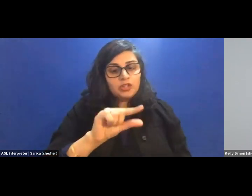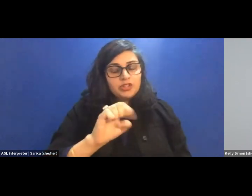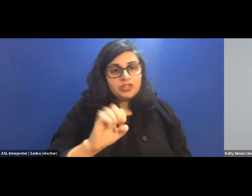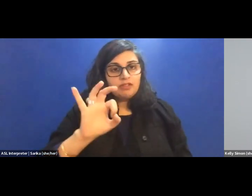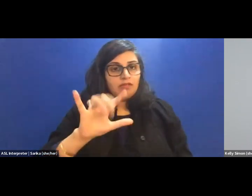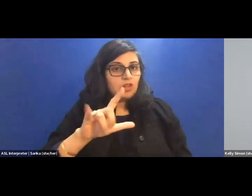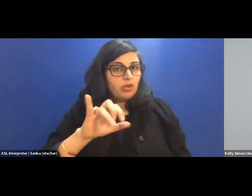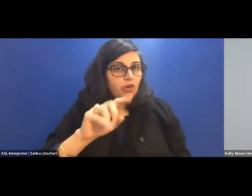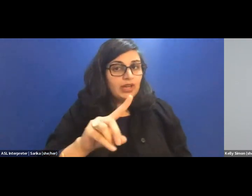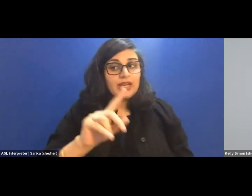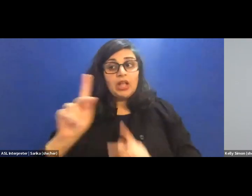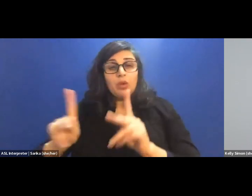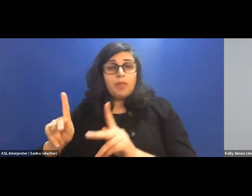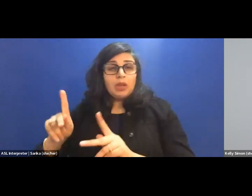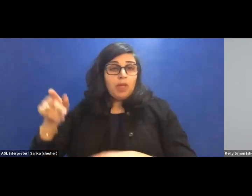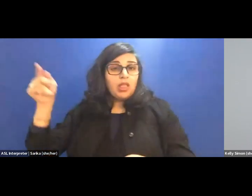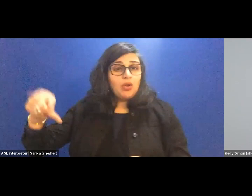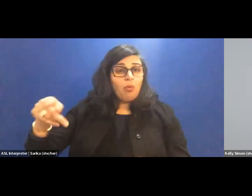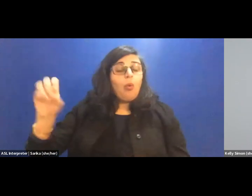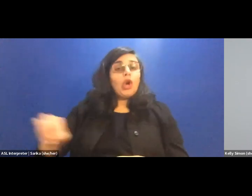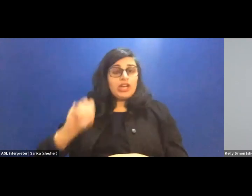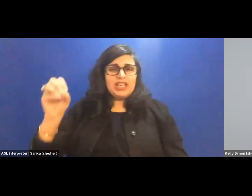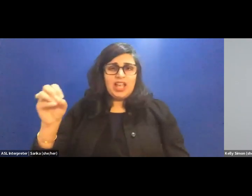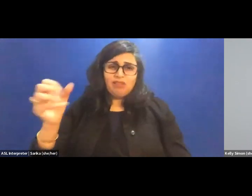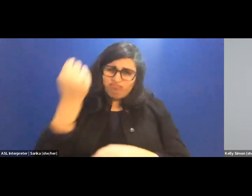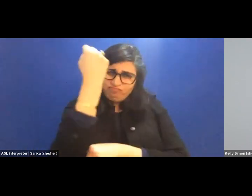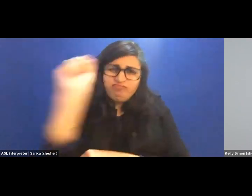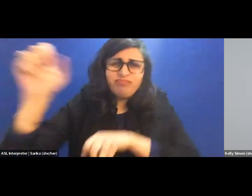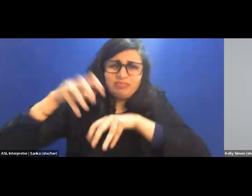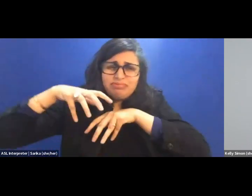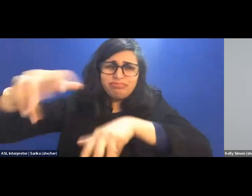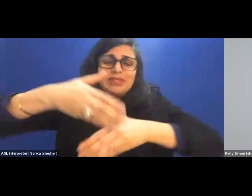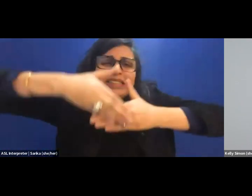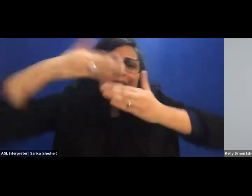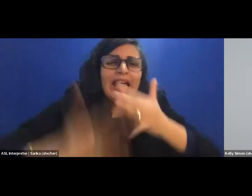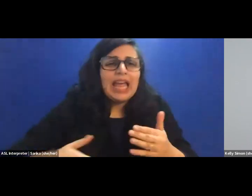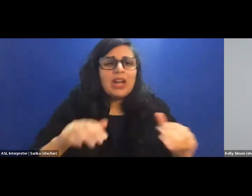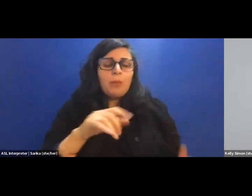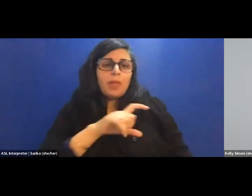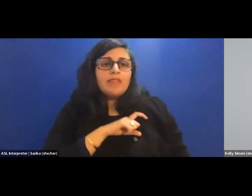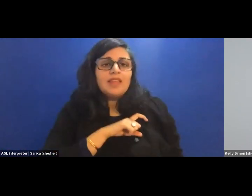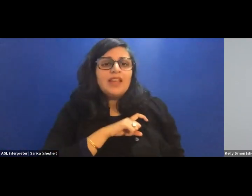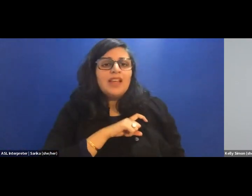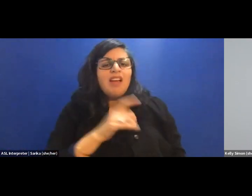In 2020 after a police officer murdered George Floyd, people in Oregon took to the streets with the rest of the